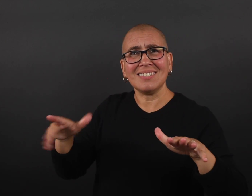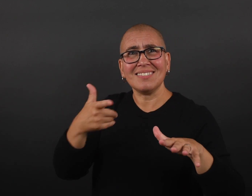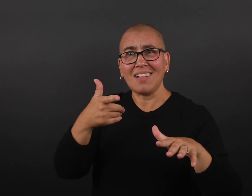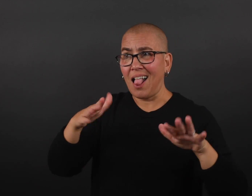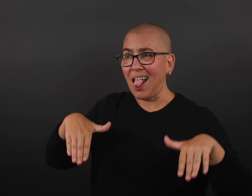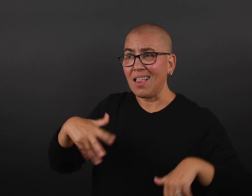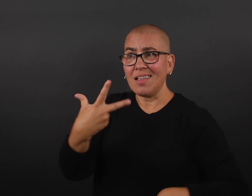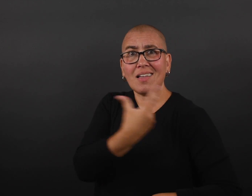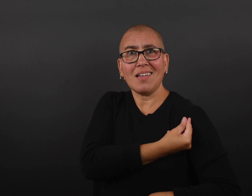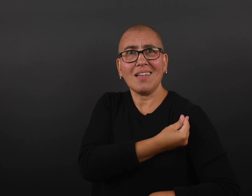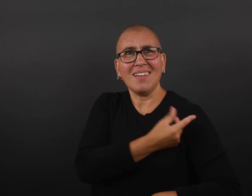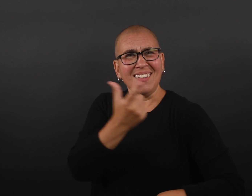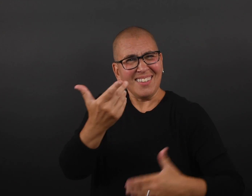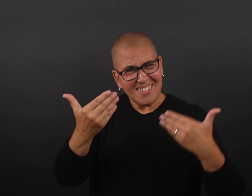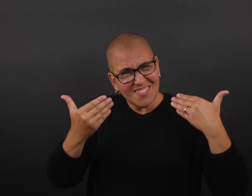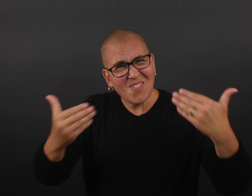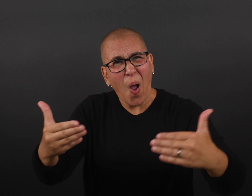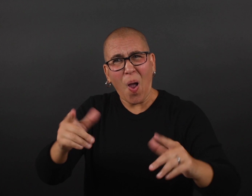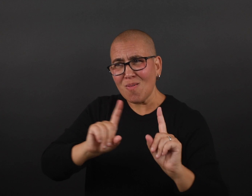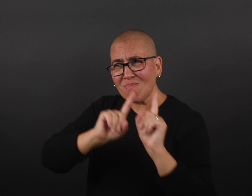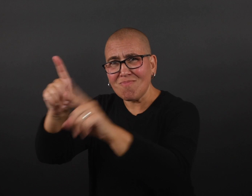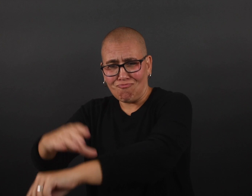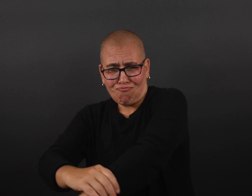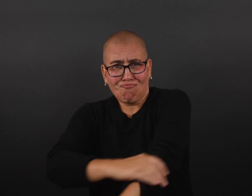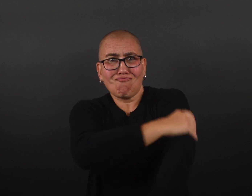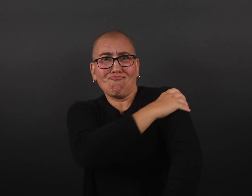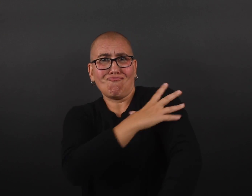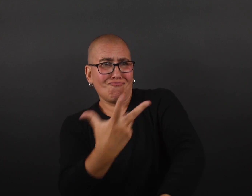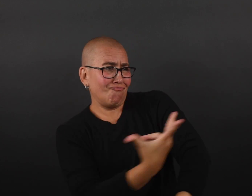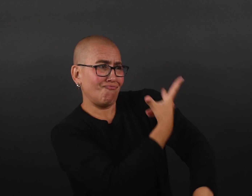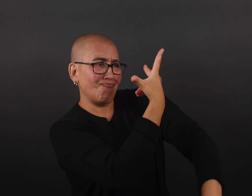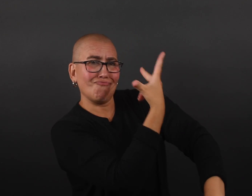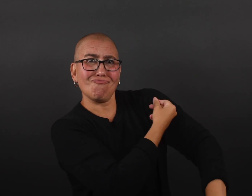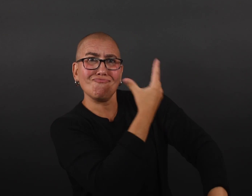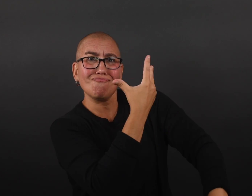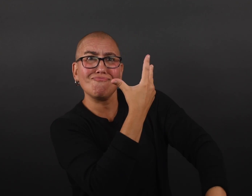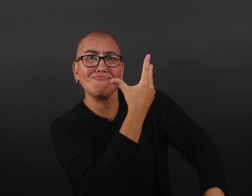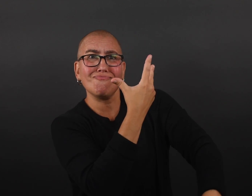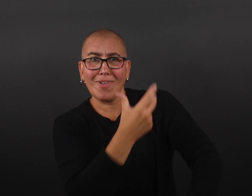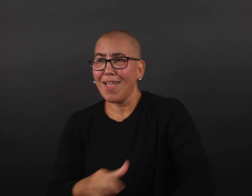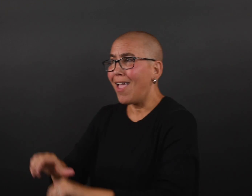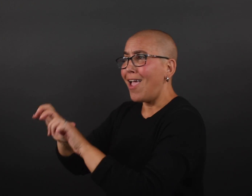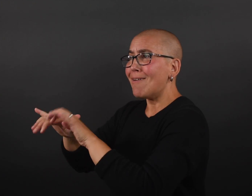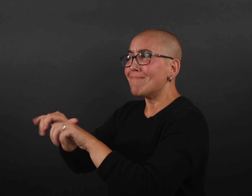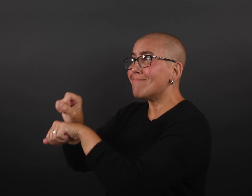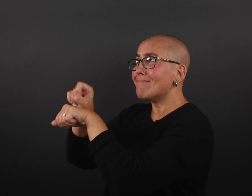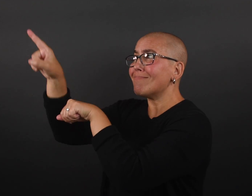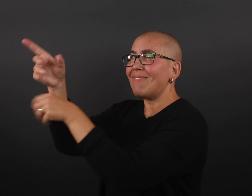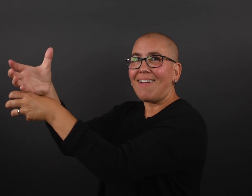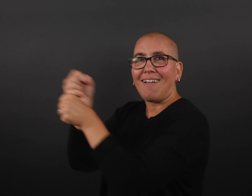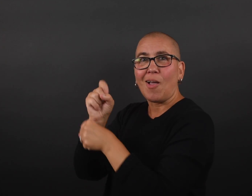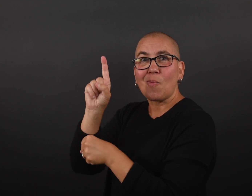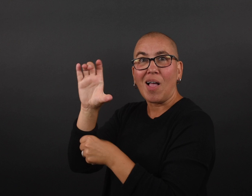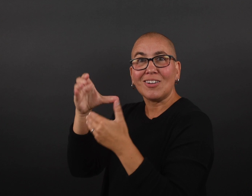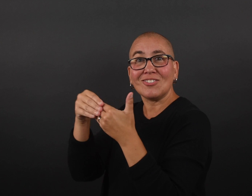said Governor Walz . “With the Delta variant pushing cases up across the country, including